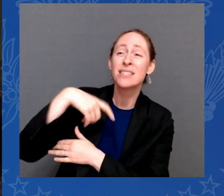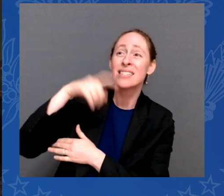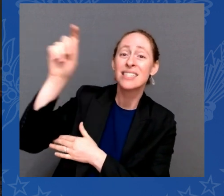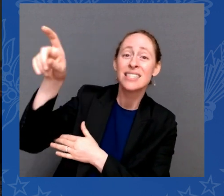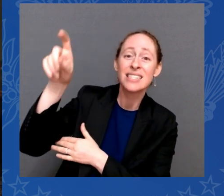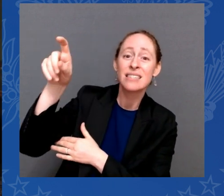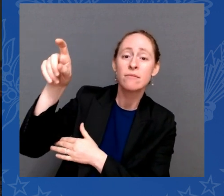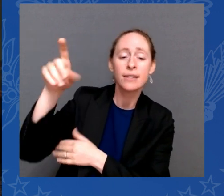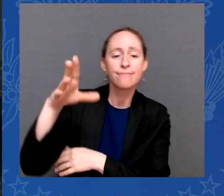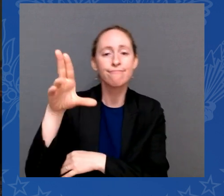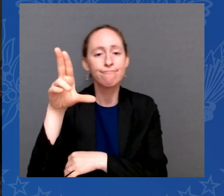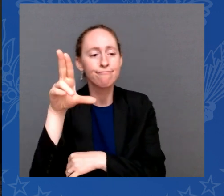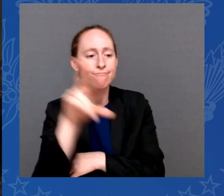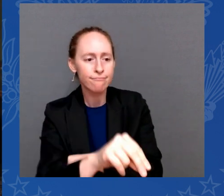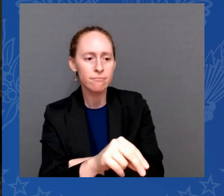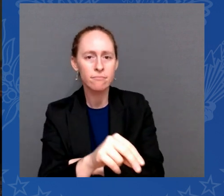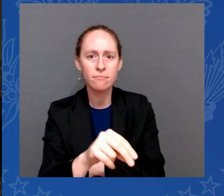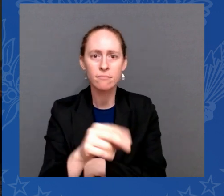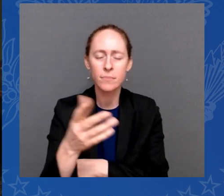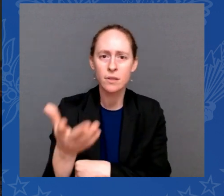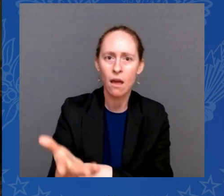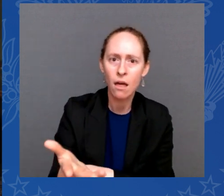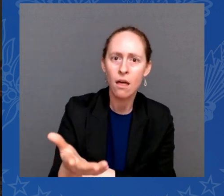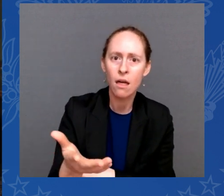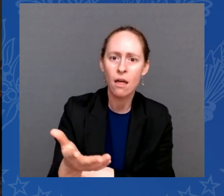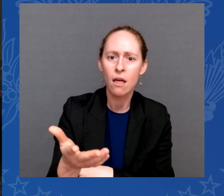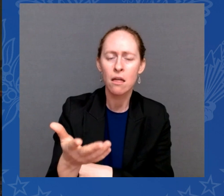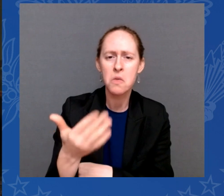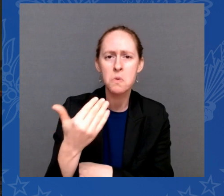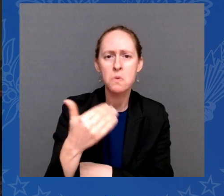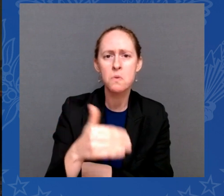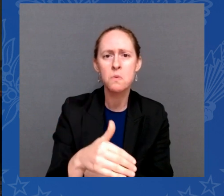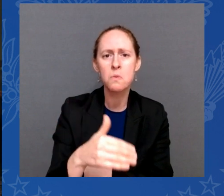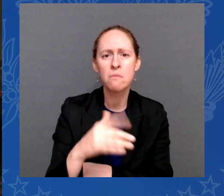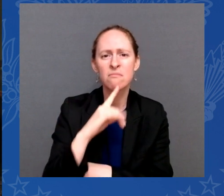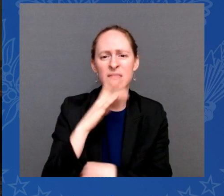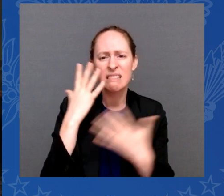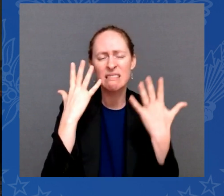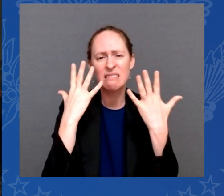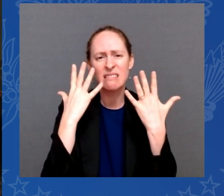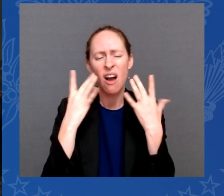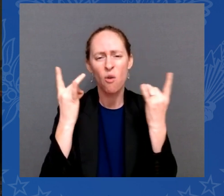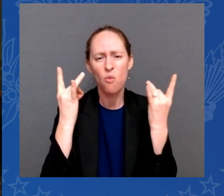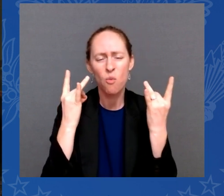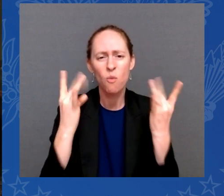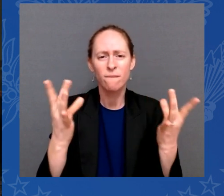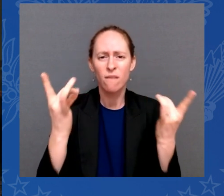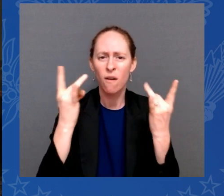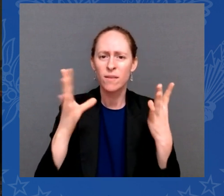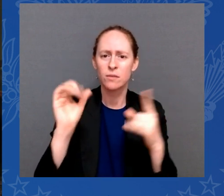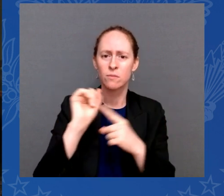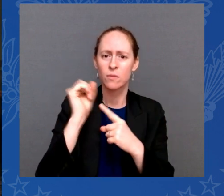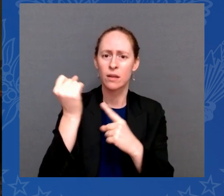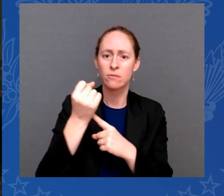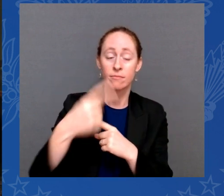including a 10-year-old girl forced to travel to another state for care. You know, and wiping out the right to choose on --